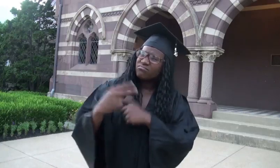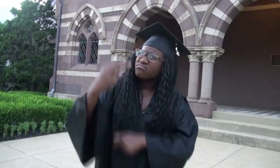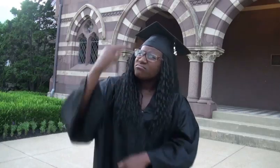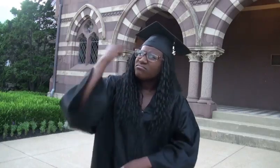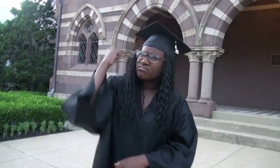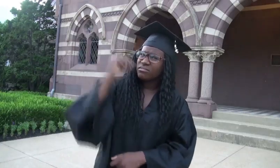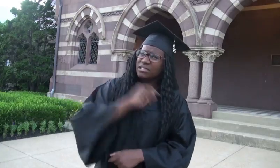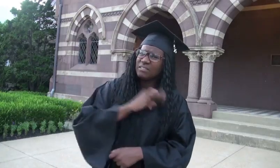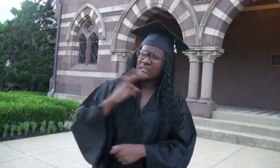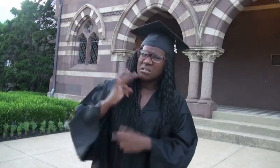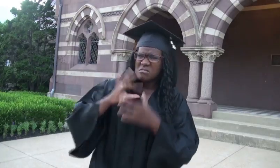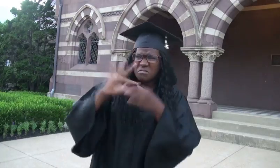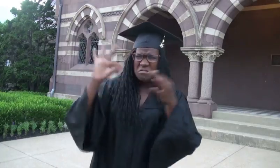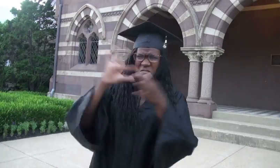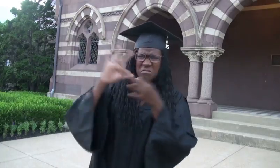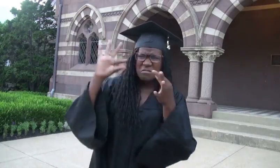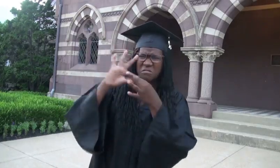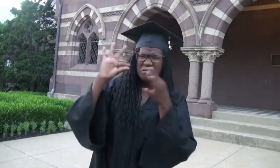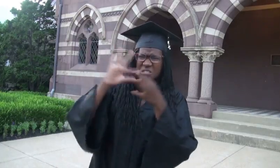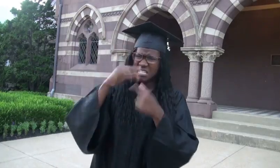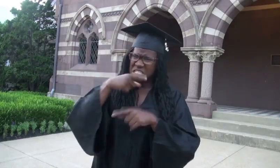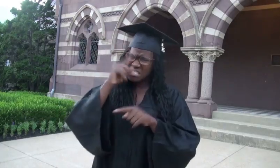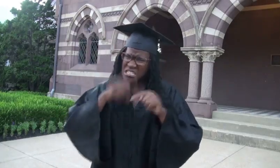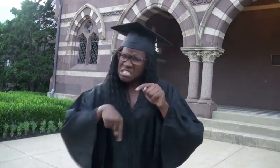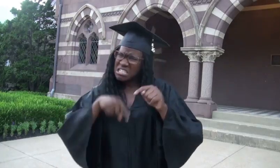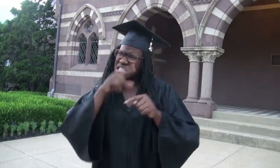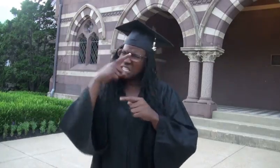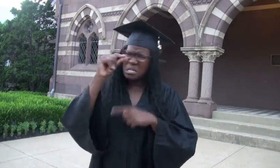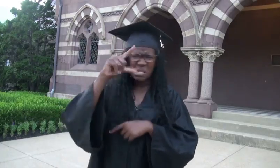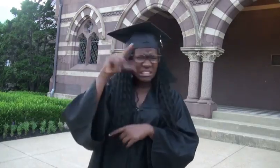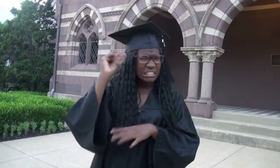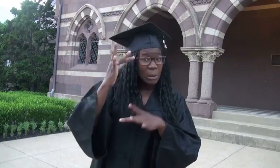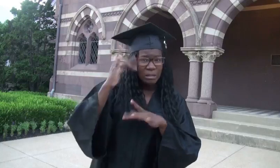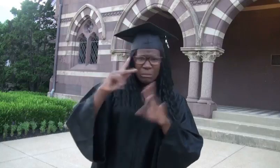I think back to the dorm staff who told me not to attend this school because of